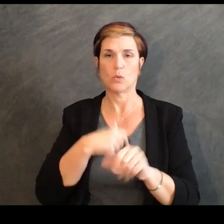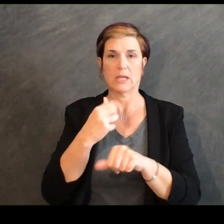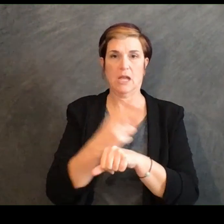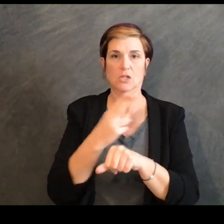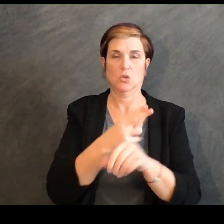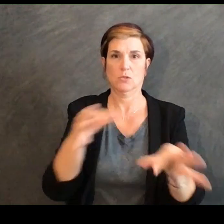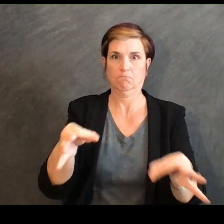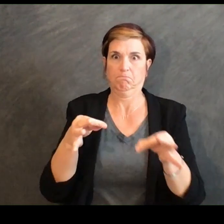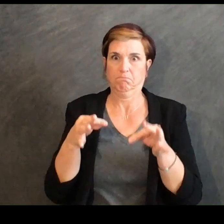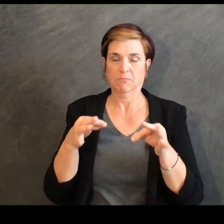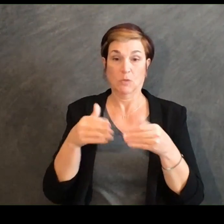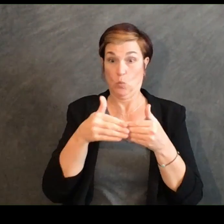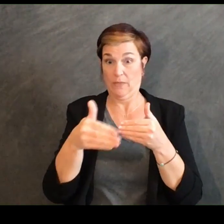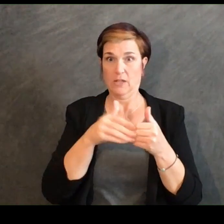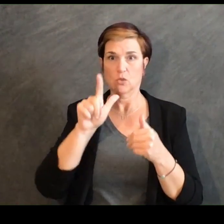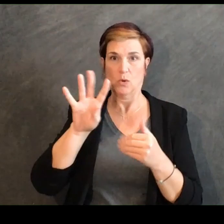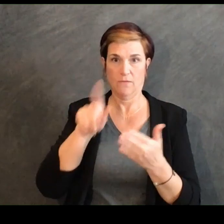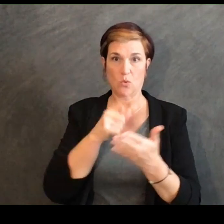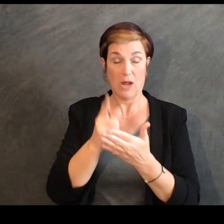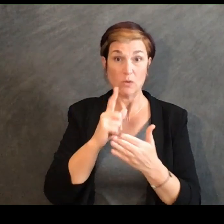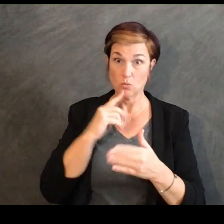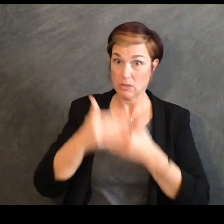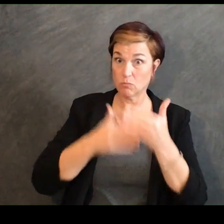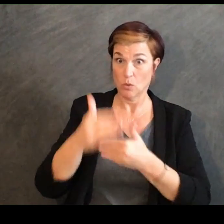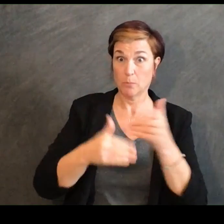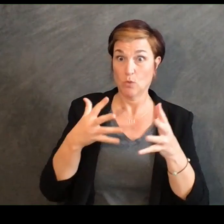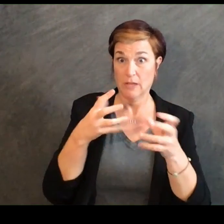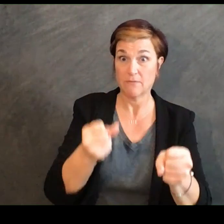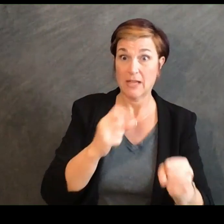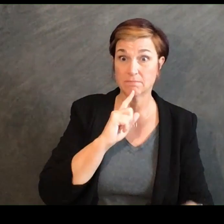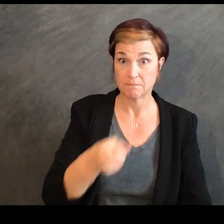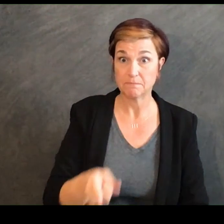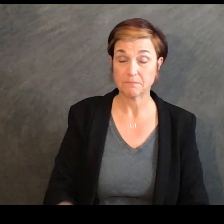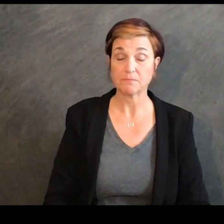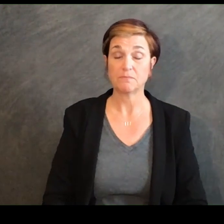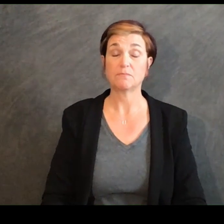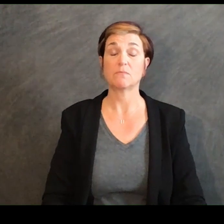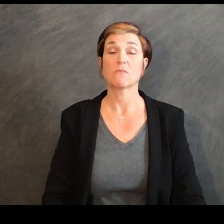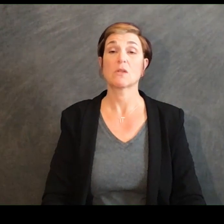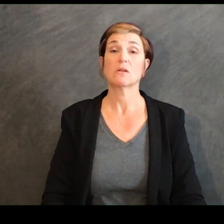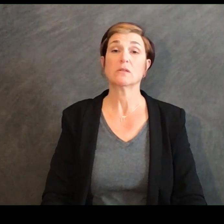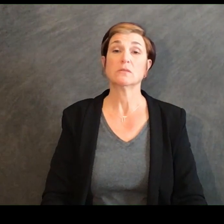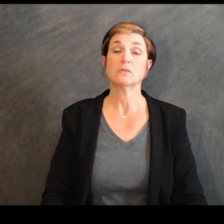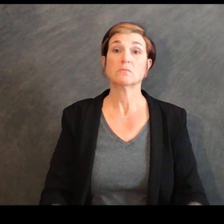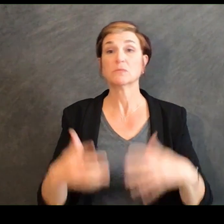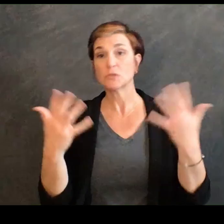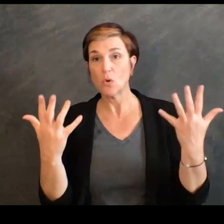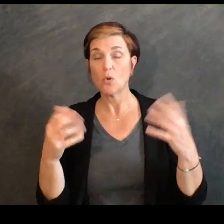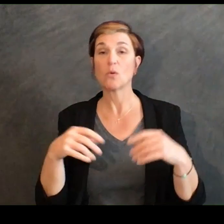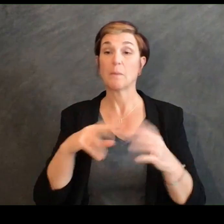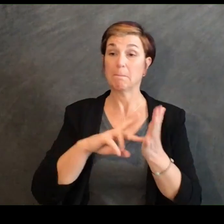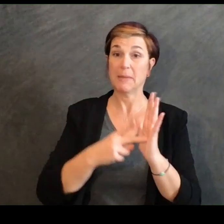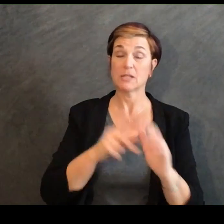it's going very quickly which will bring additionally 1.4 million tests on board